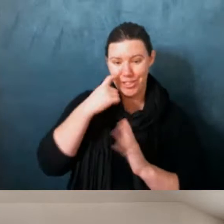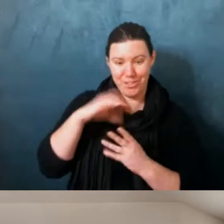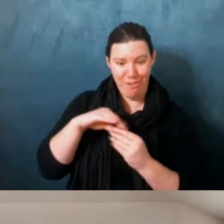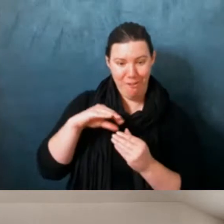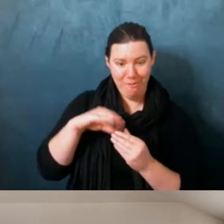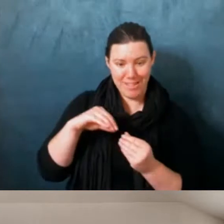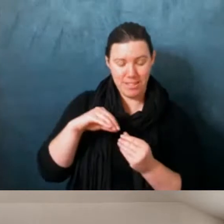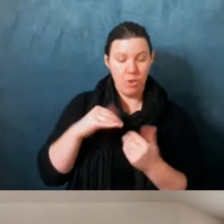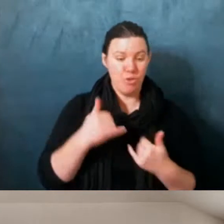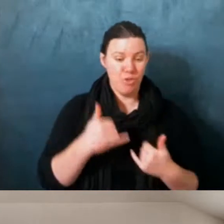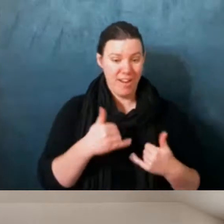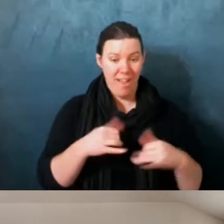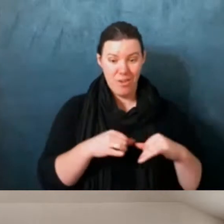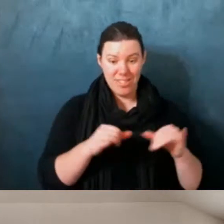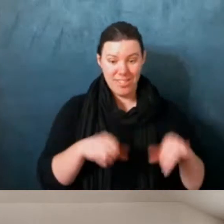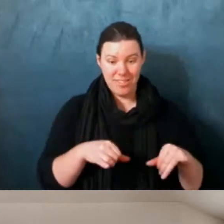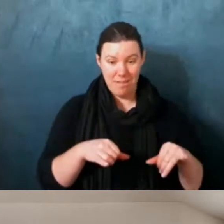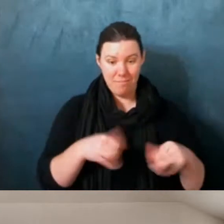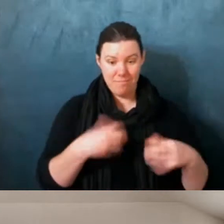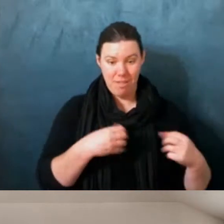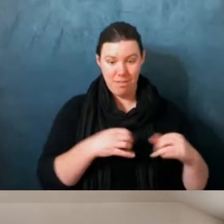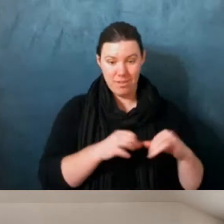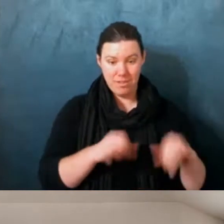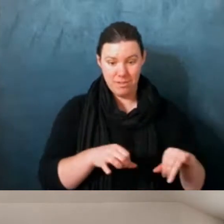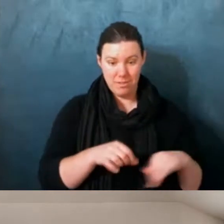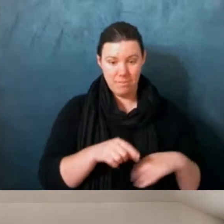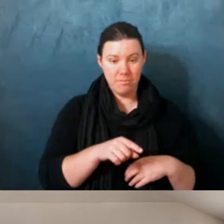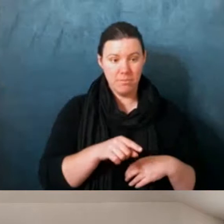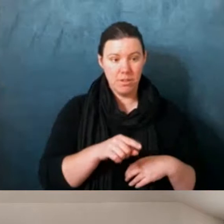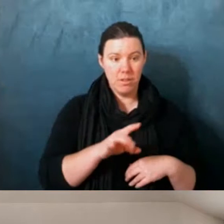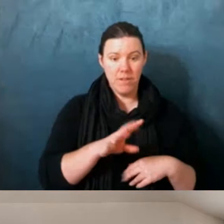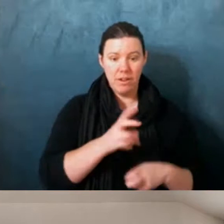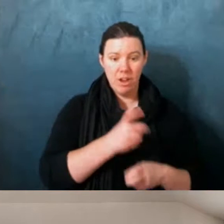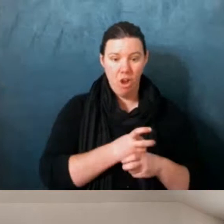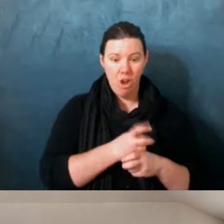for him to be not misgendered